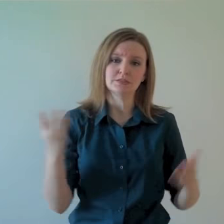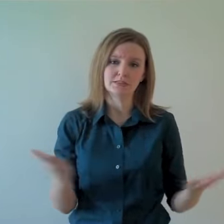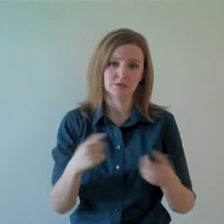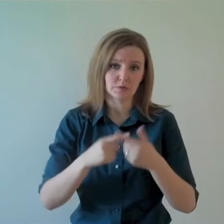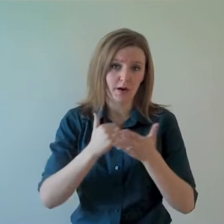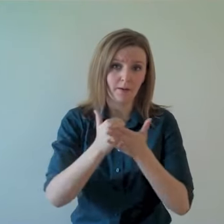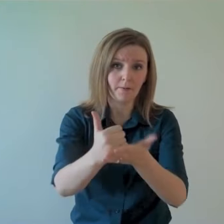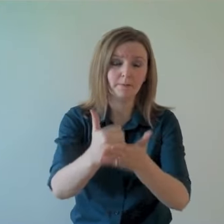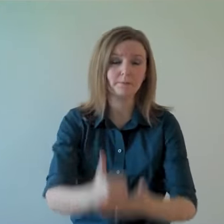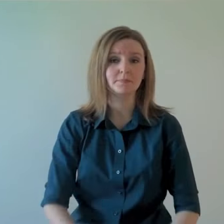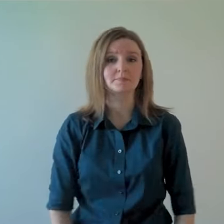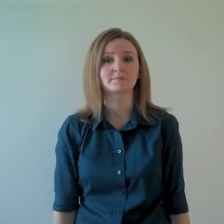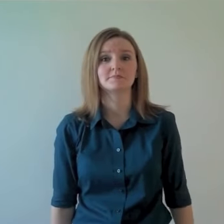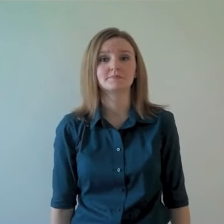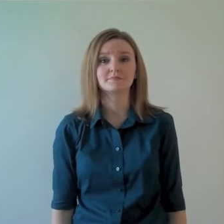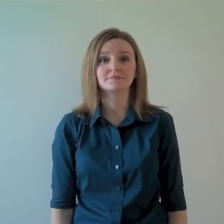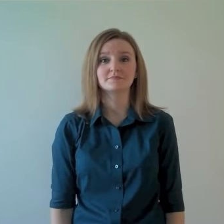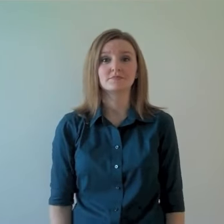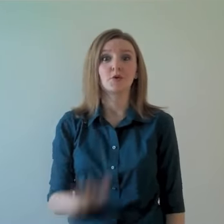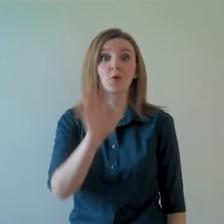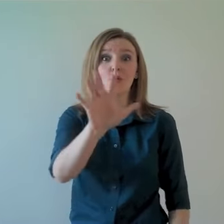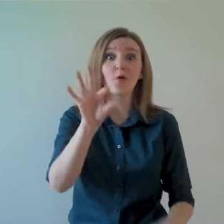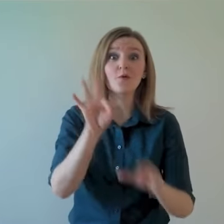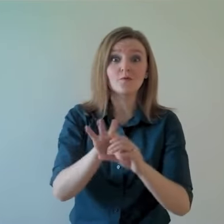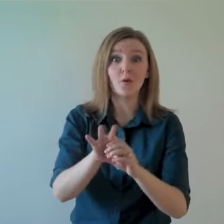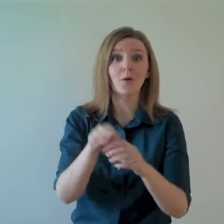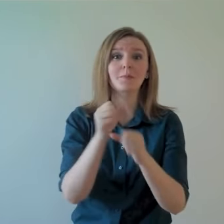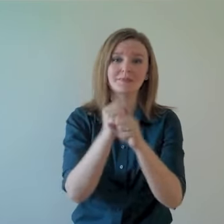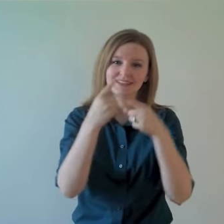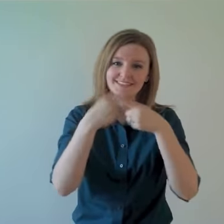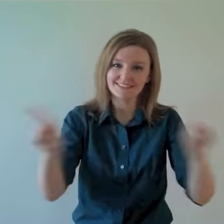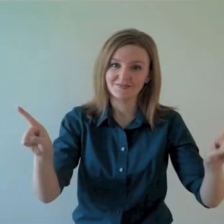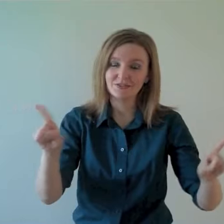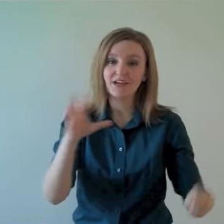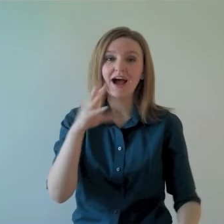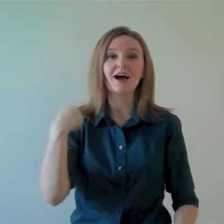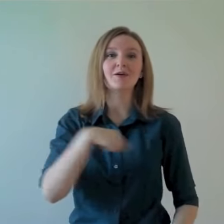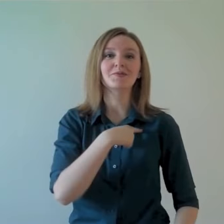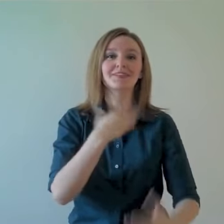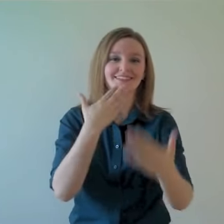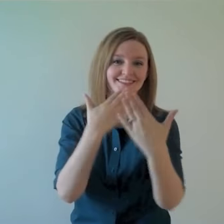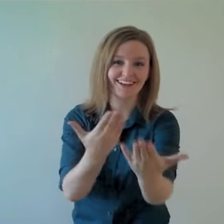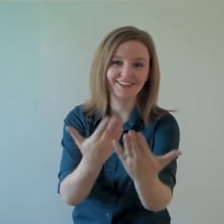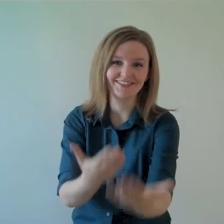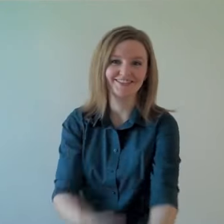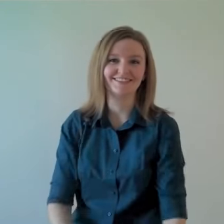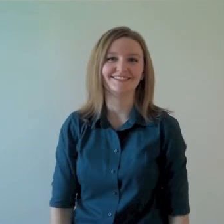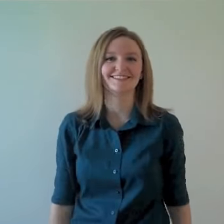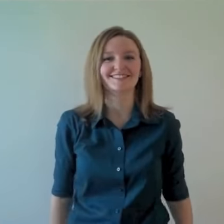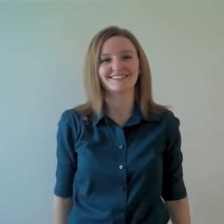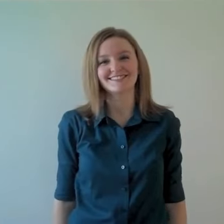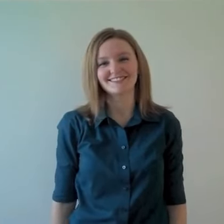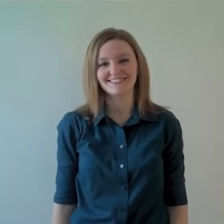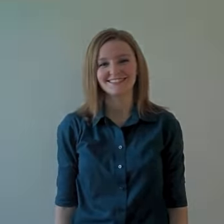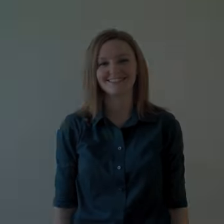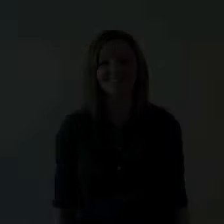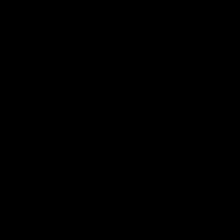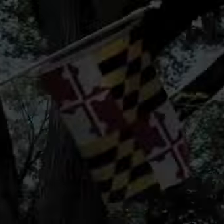Remember that ODHH is always here to help. Your vote makes a difference -- and for that, we thank you.